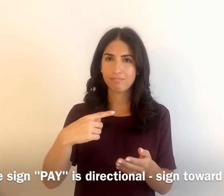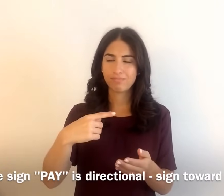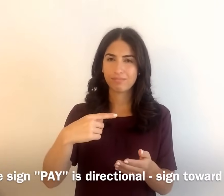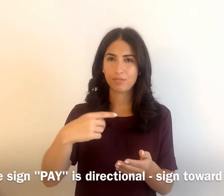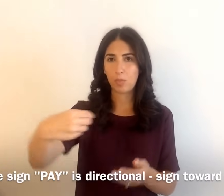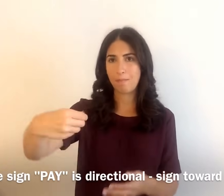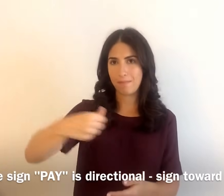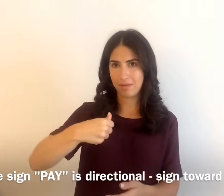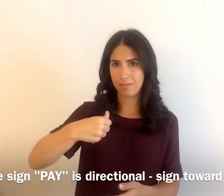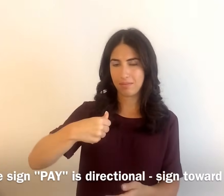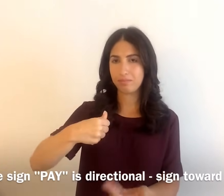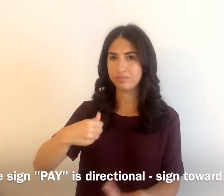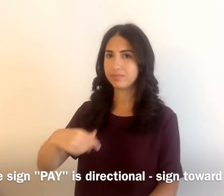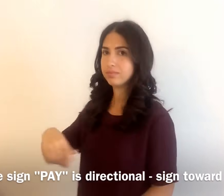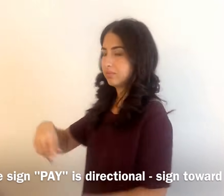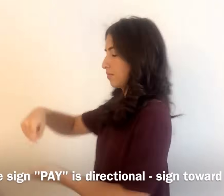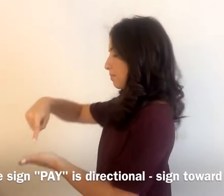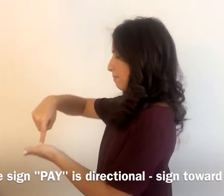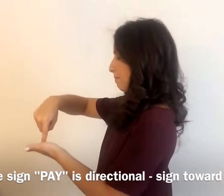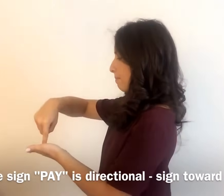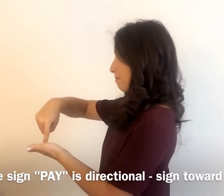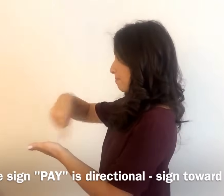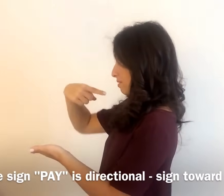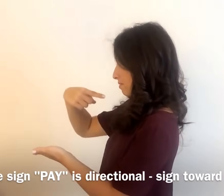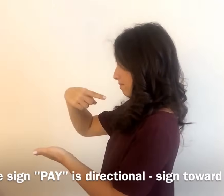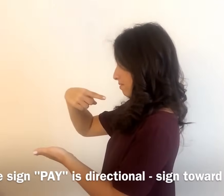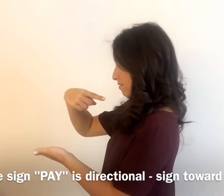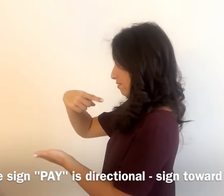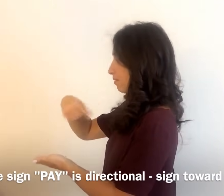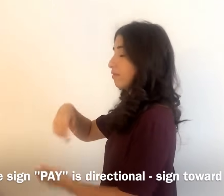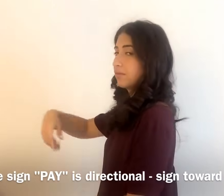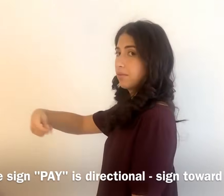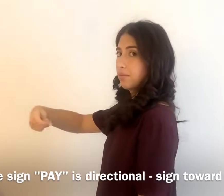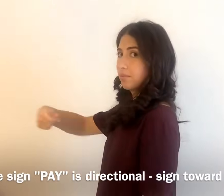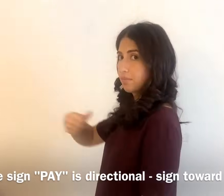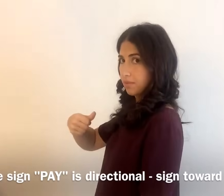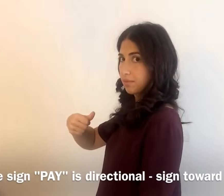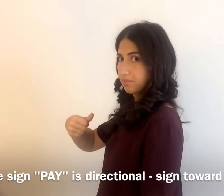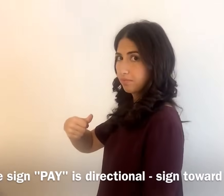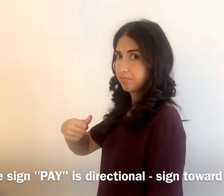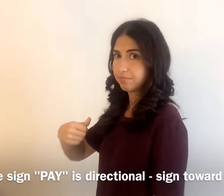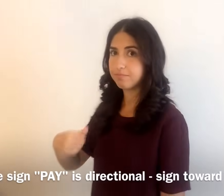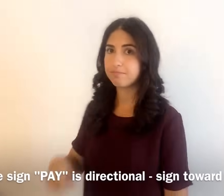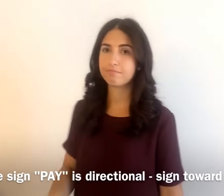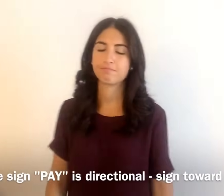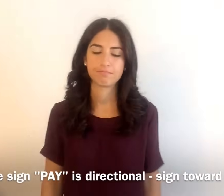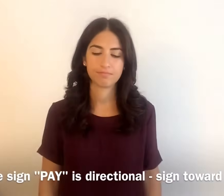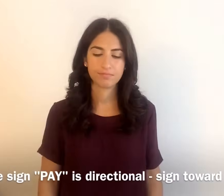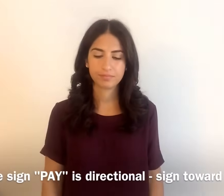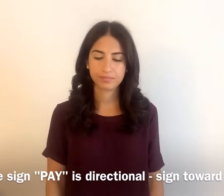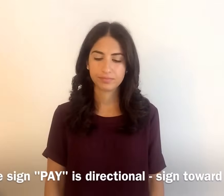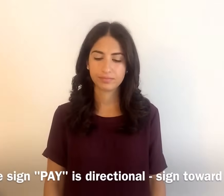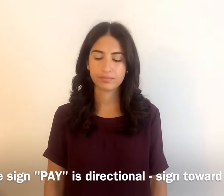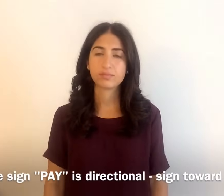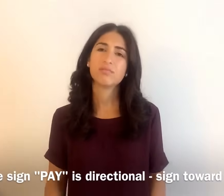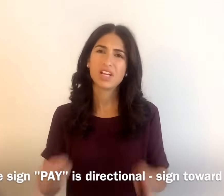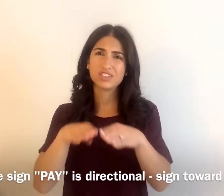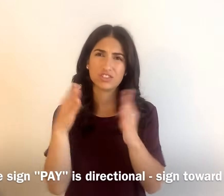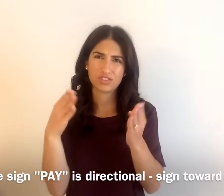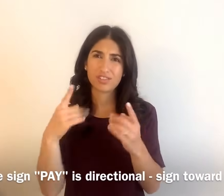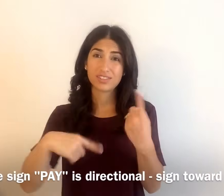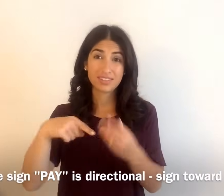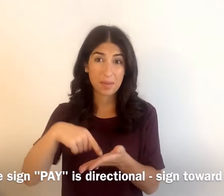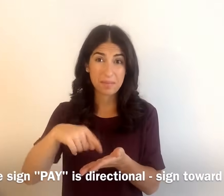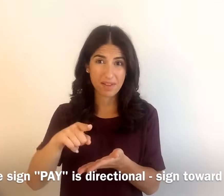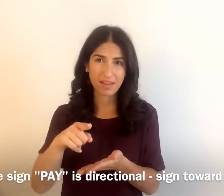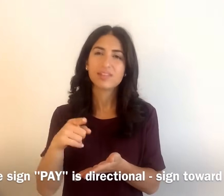and who's where in space. So PAY-ME, for example, would go inward. but in general